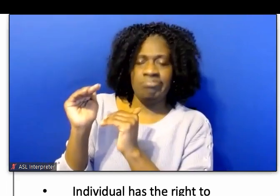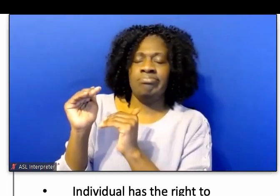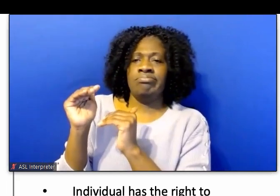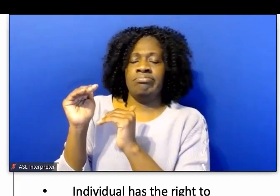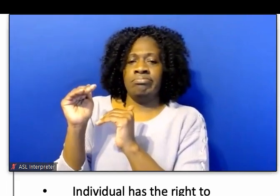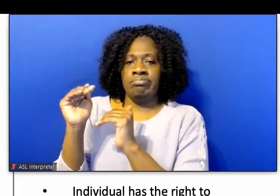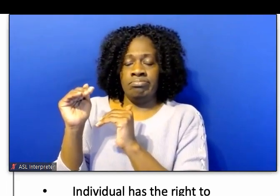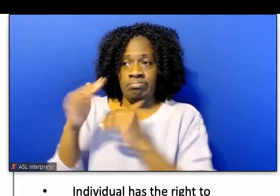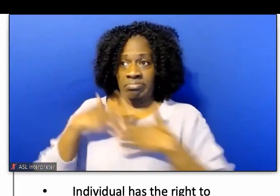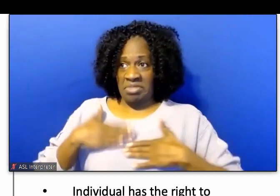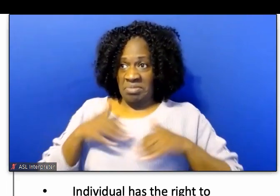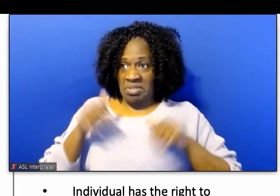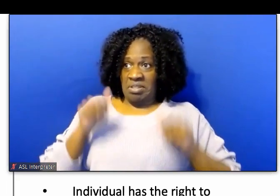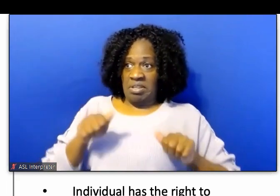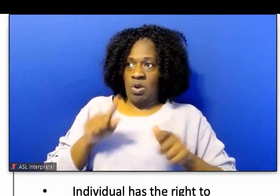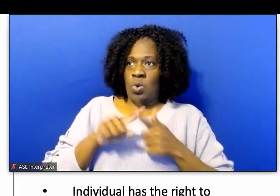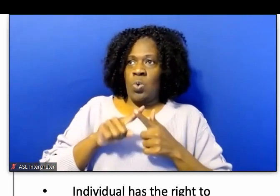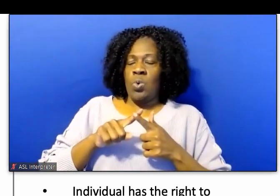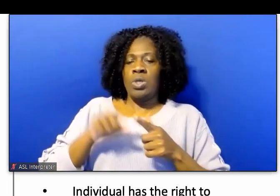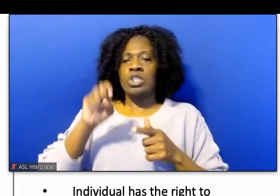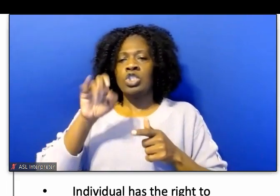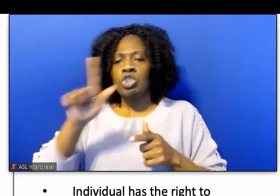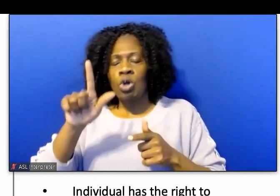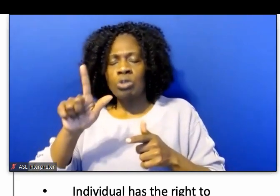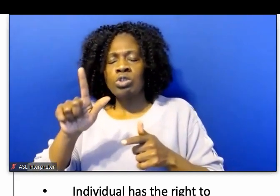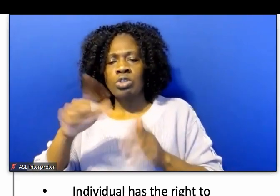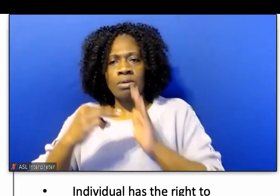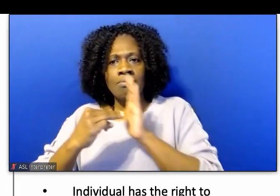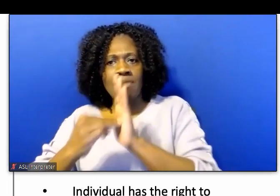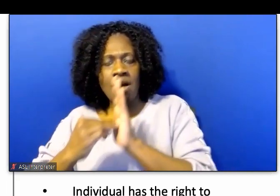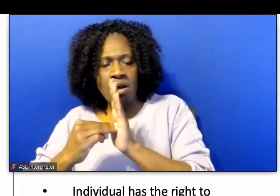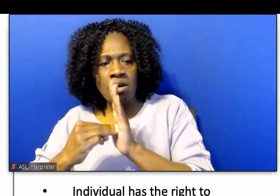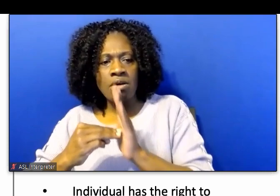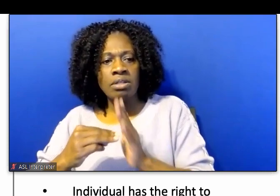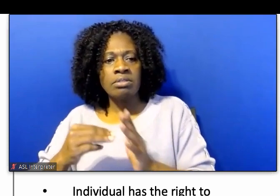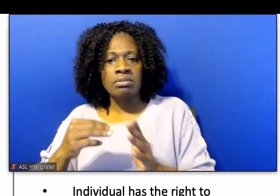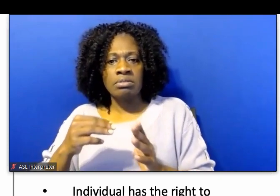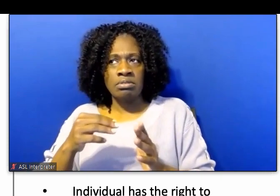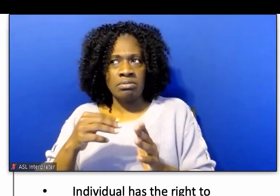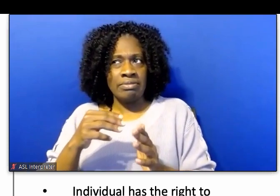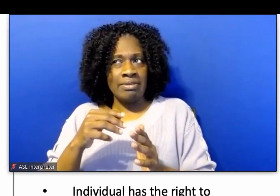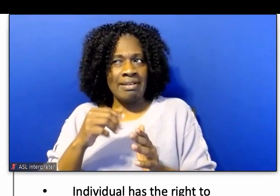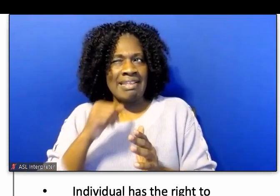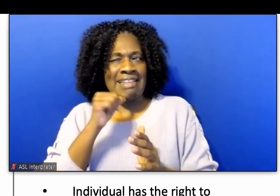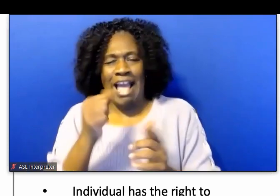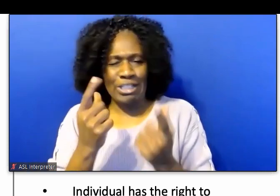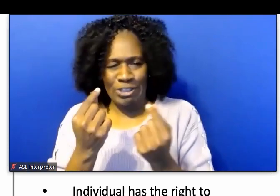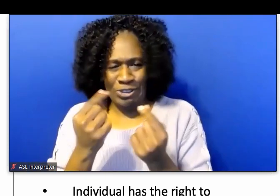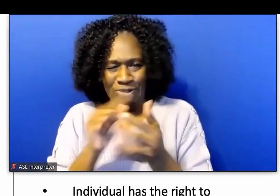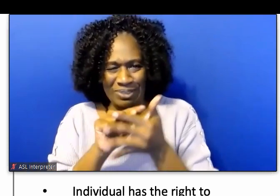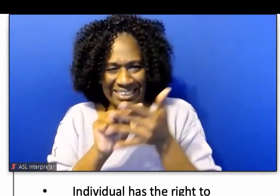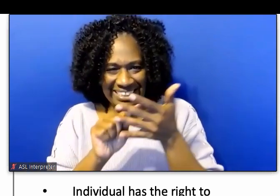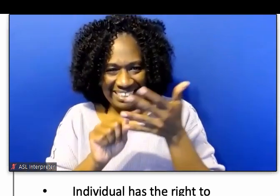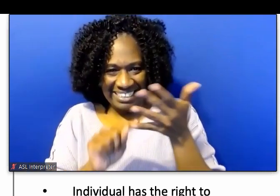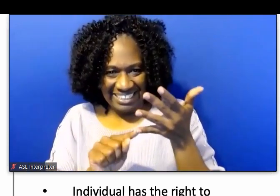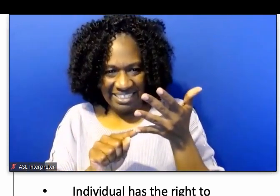Versus the social model, so some things that you want not to do - it's not allowing people